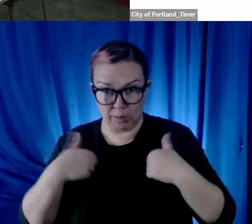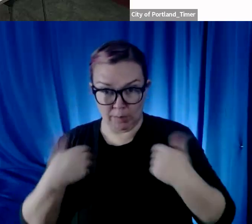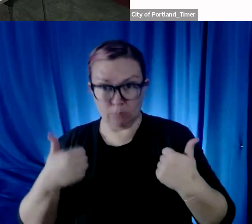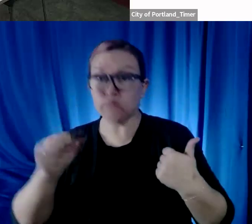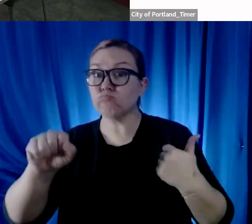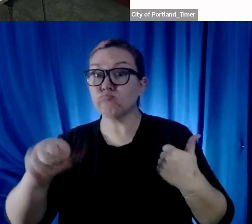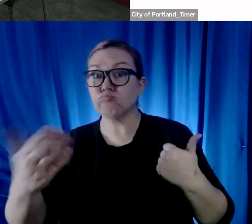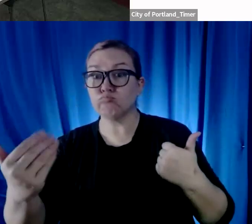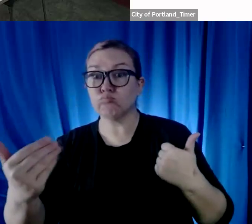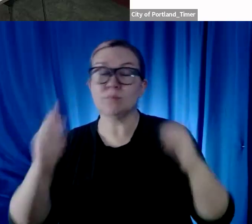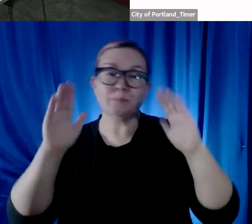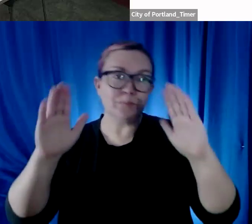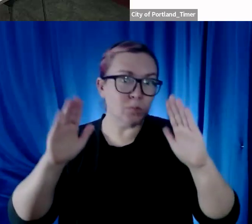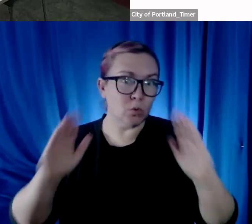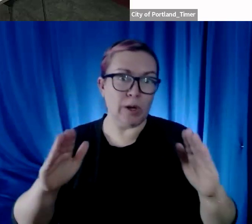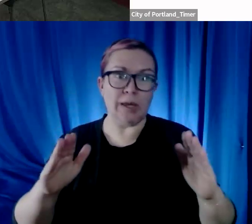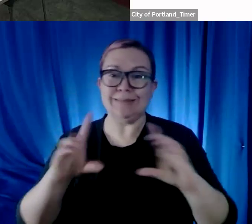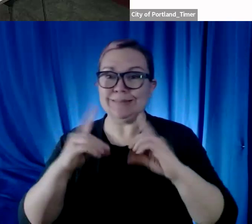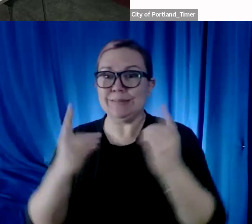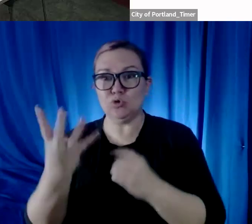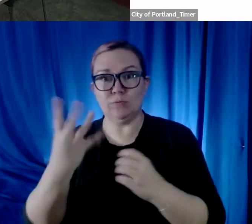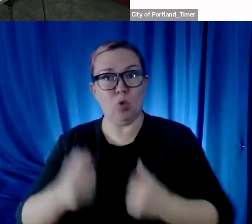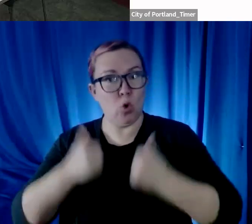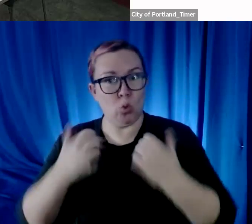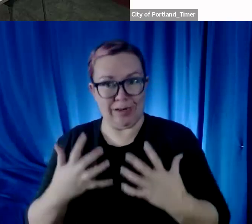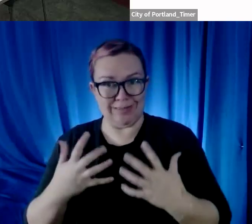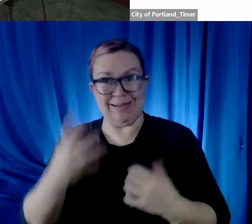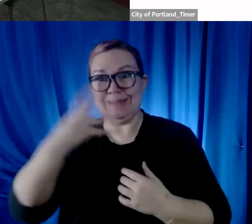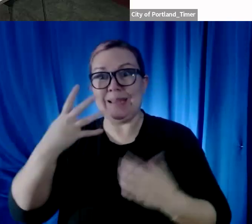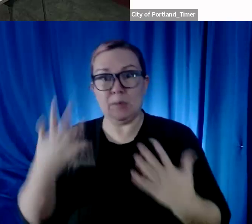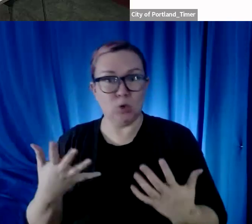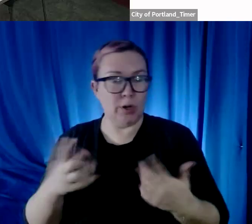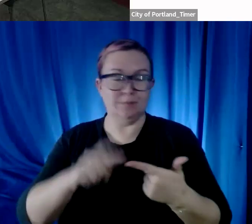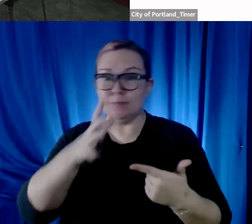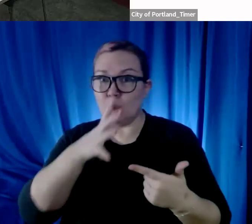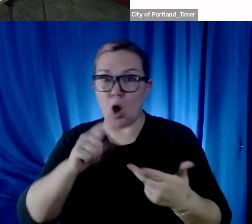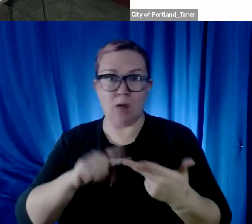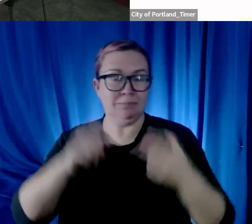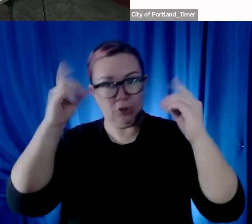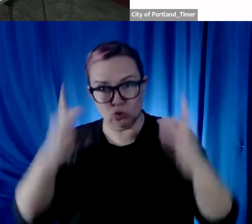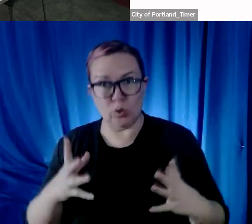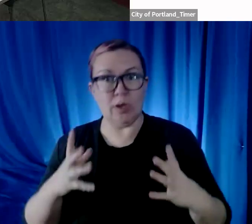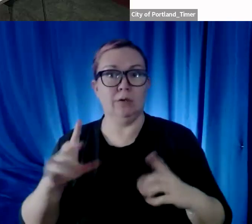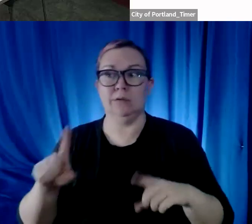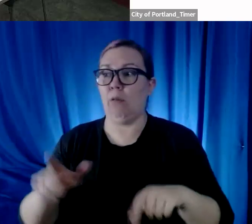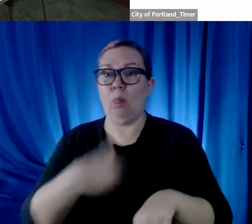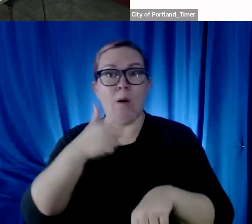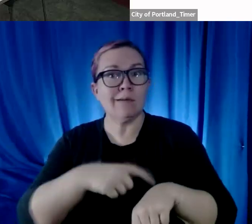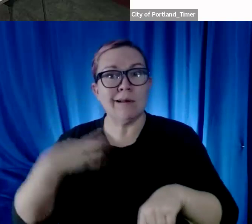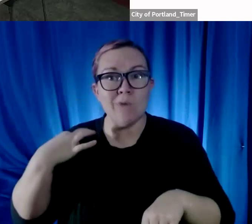Hi there. Can you hear me? Okay, great. As a District 4 resident, an immigrant, a mother, an educator, and a very long time volunteer to a houseless community.